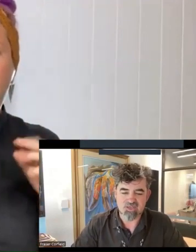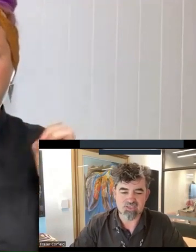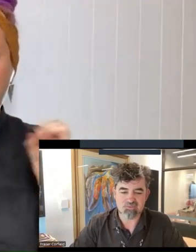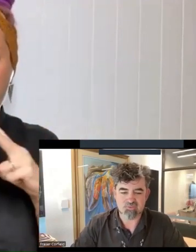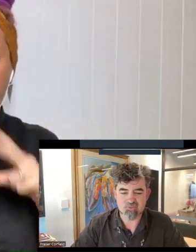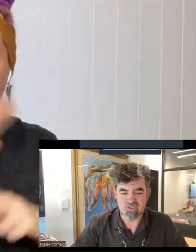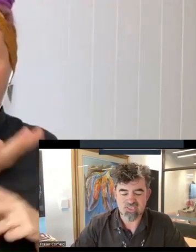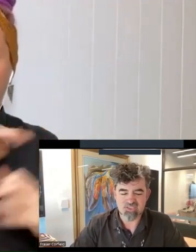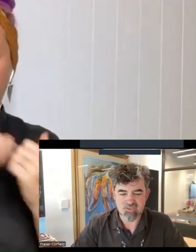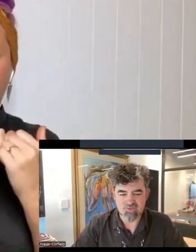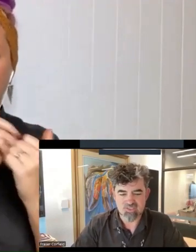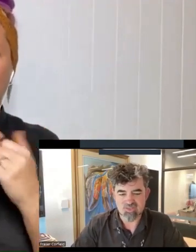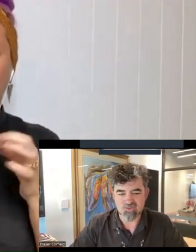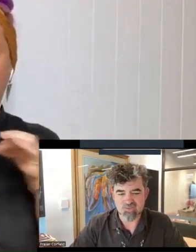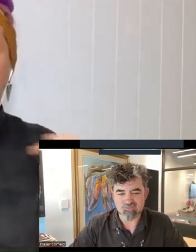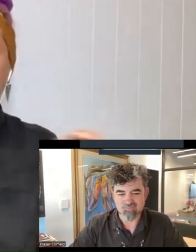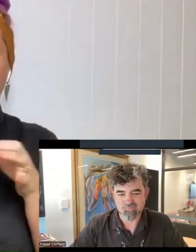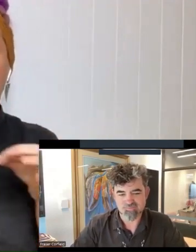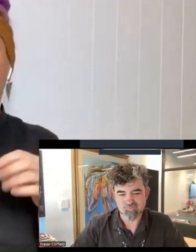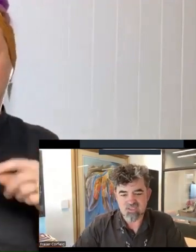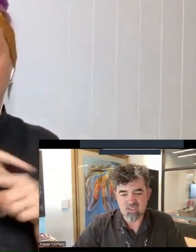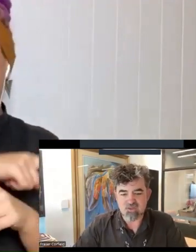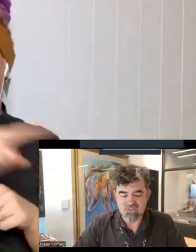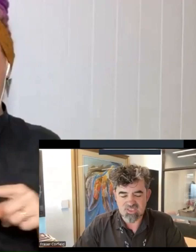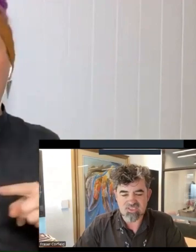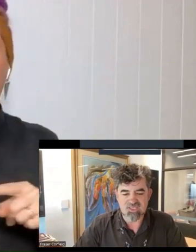partnership with organizations around the country. So this